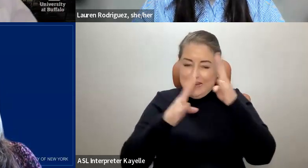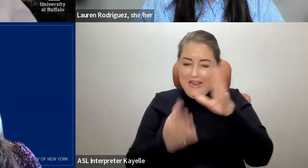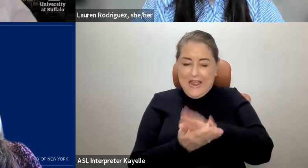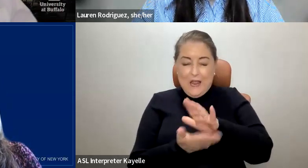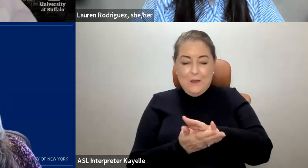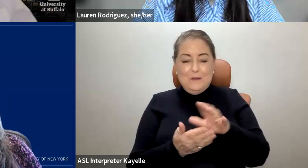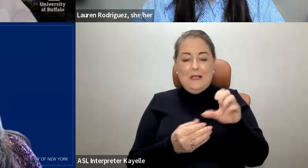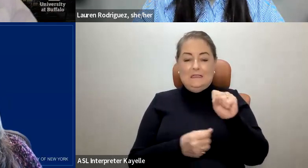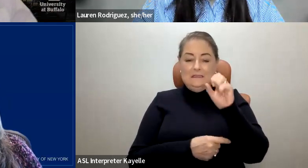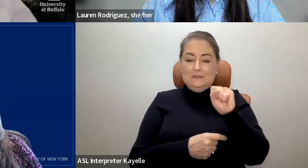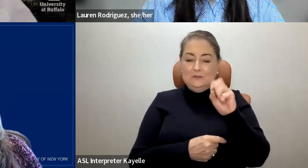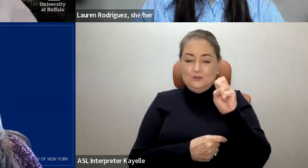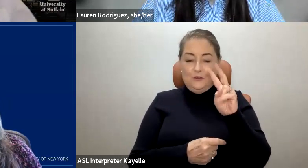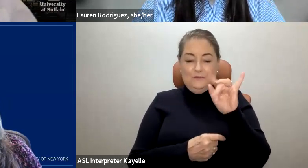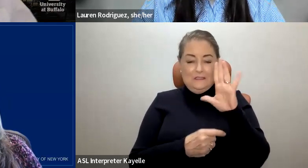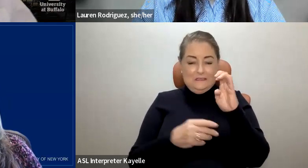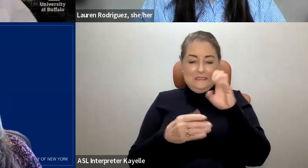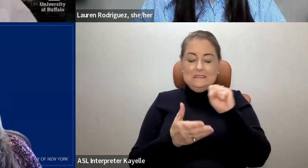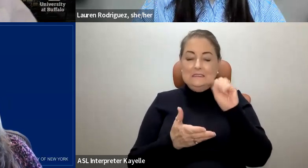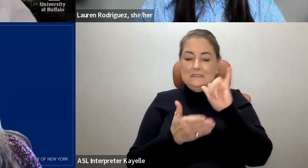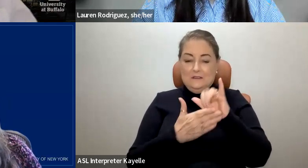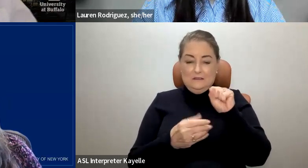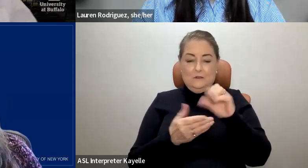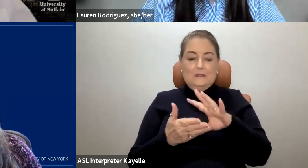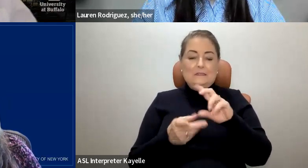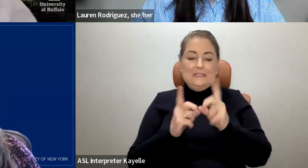lead for our digital learning environment project, which is